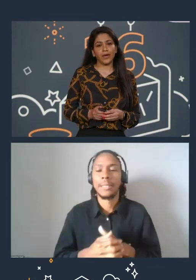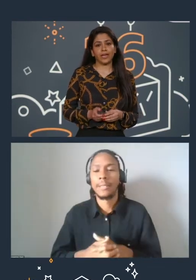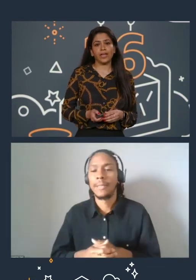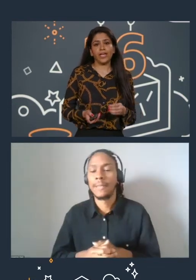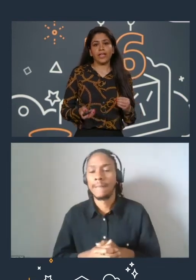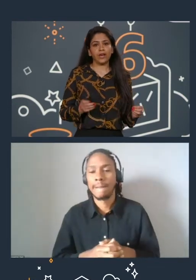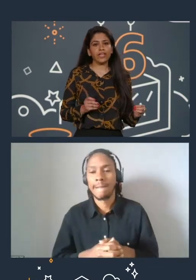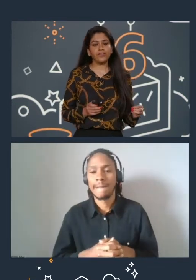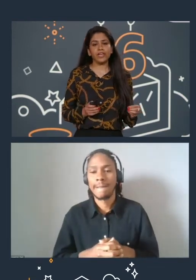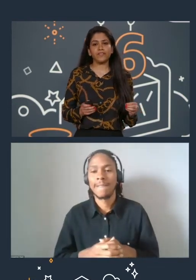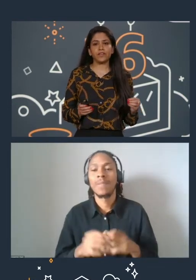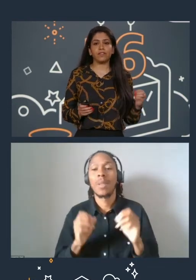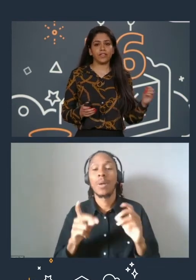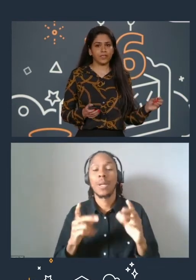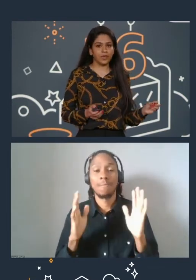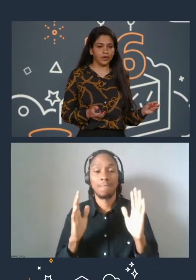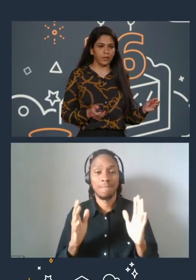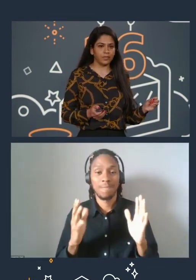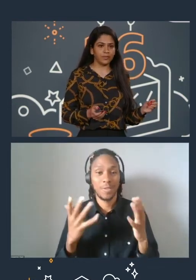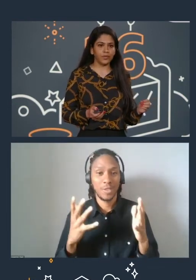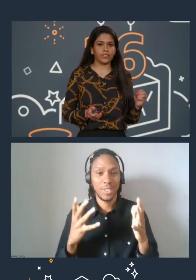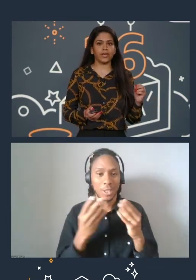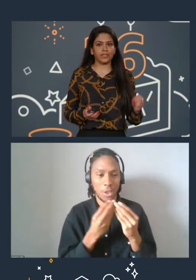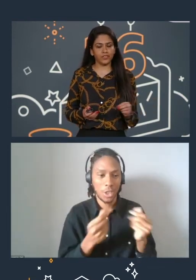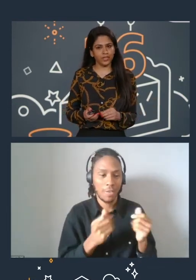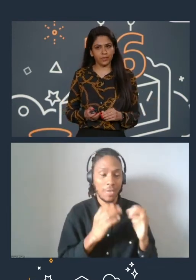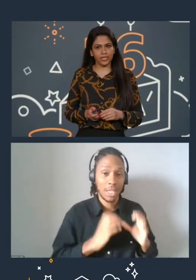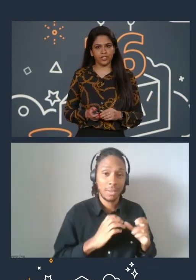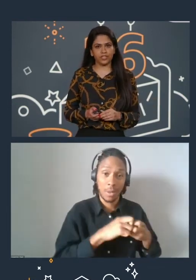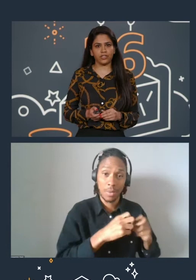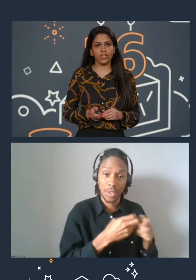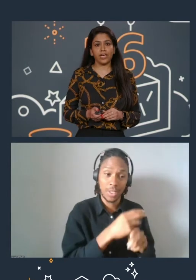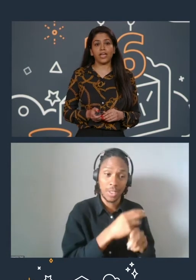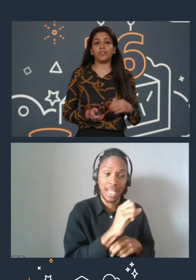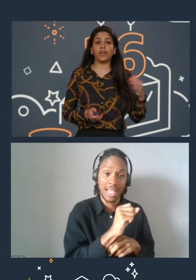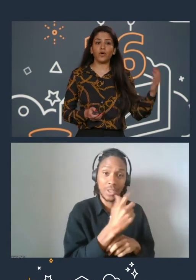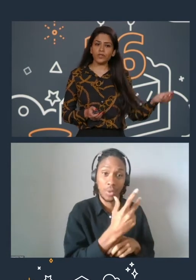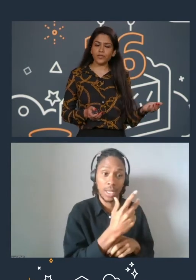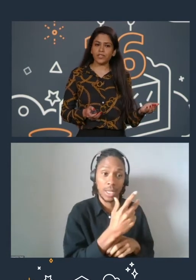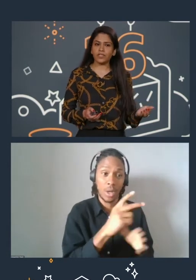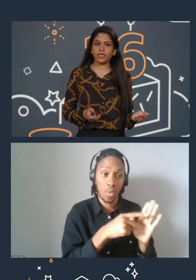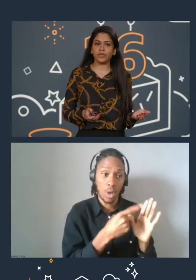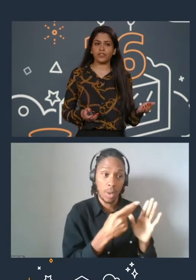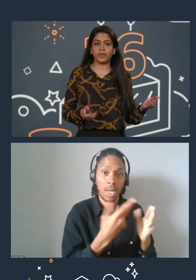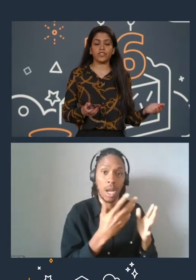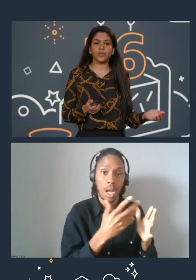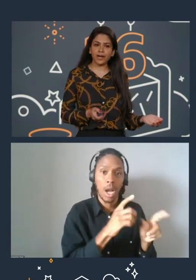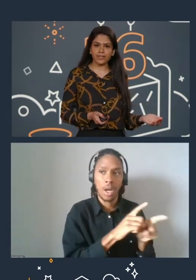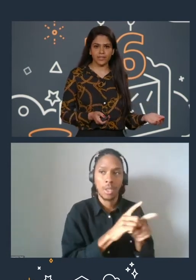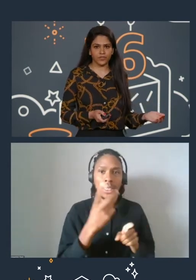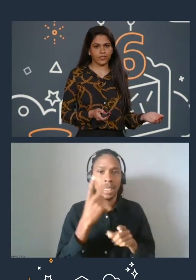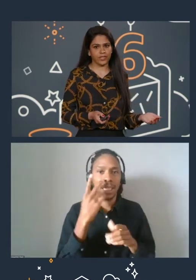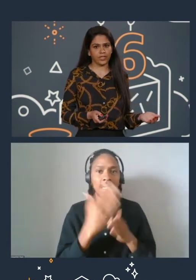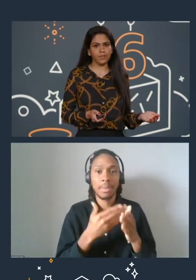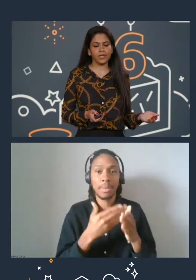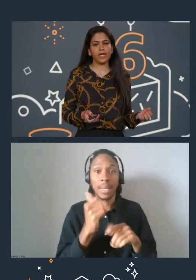Okay, now that we have solved customer problem using S3 replication, and we have also seen some of the best practices for setup,